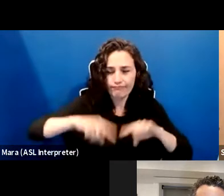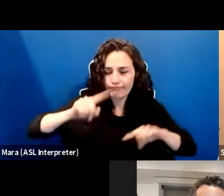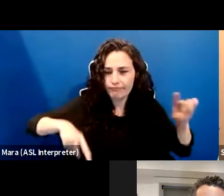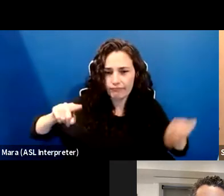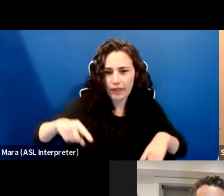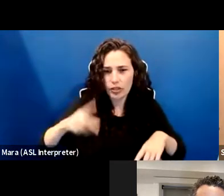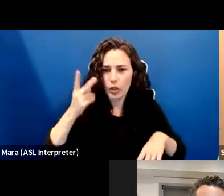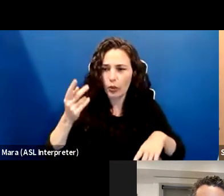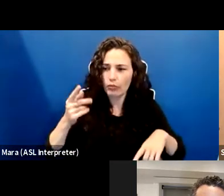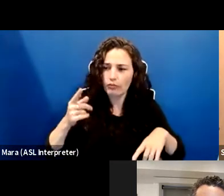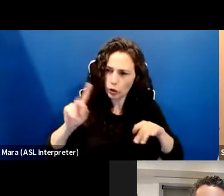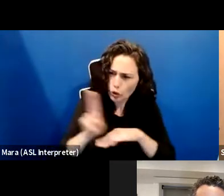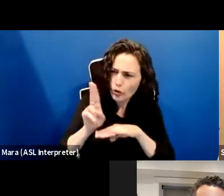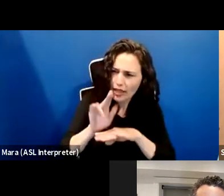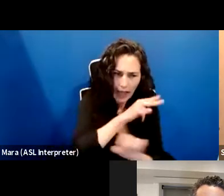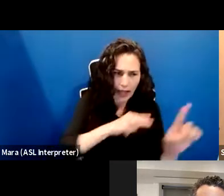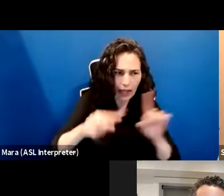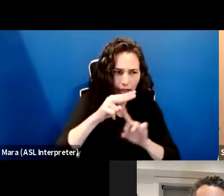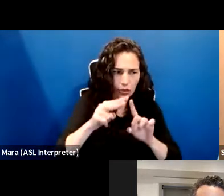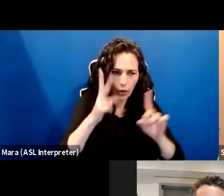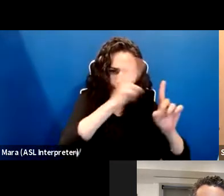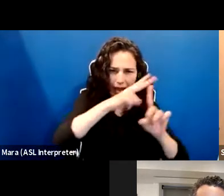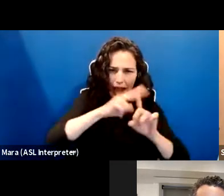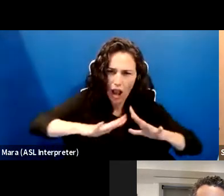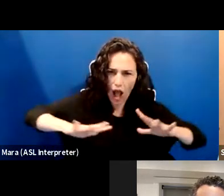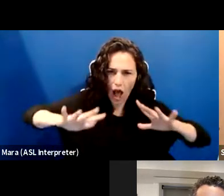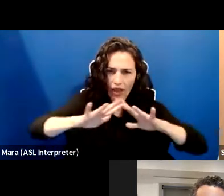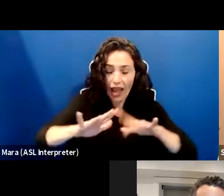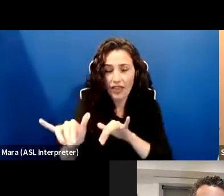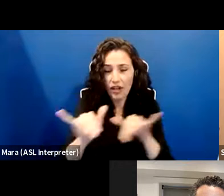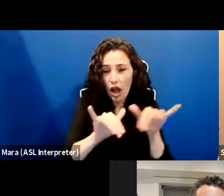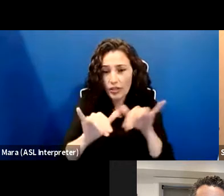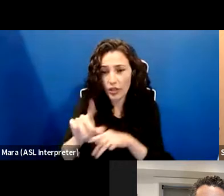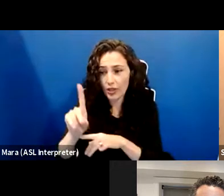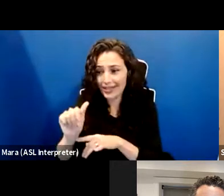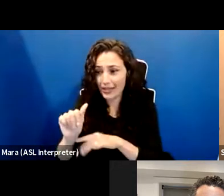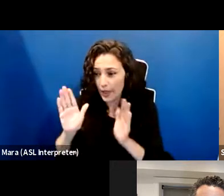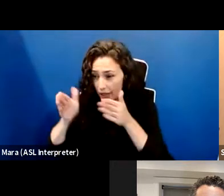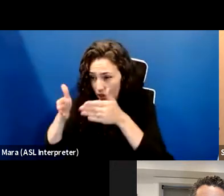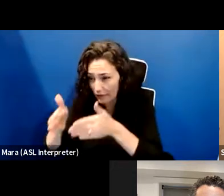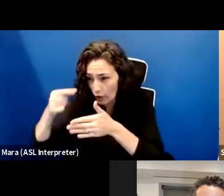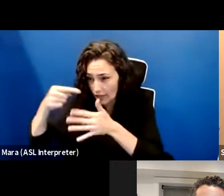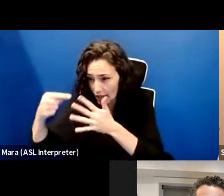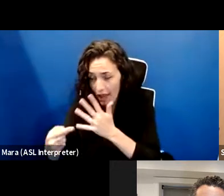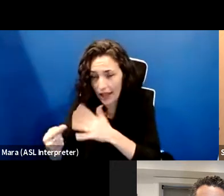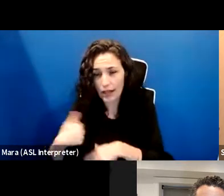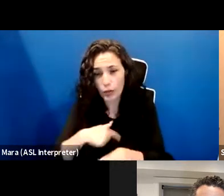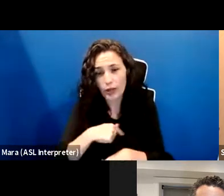And we just fell in love with this ability, and also the ability to touch so many people